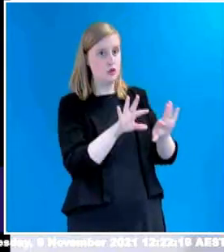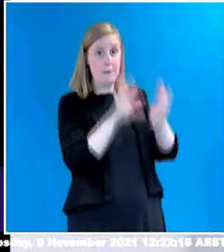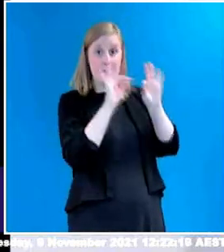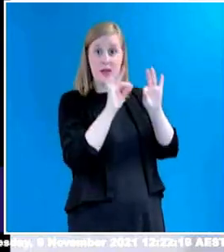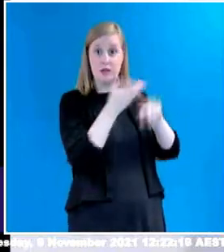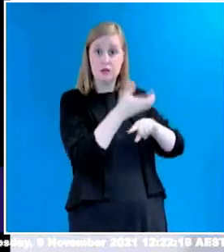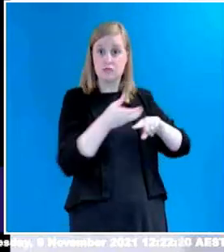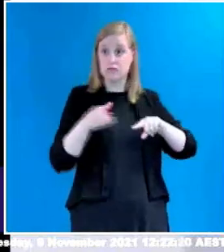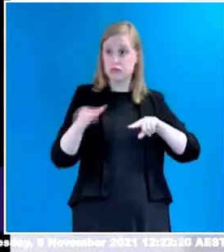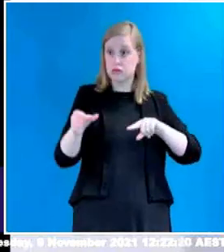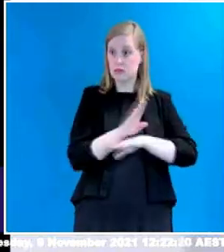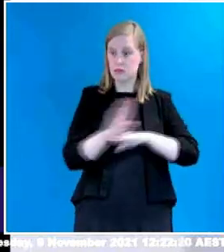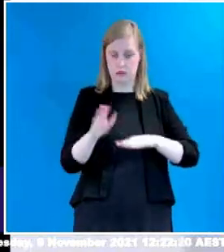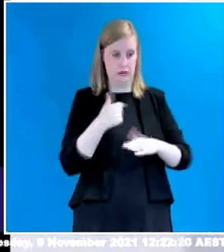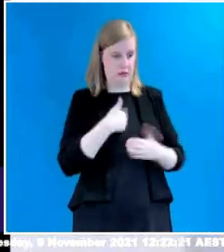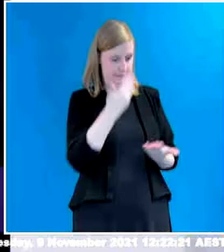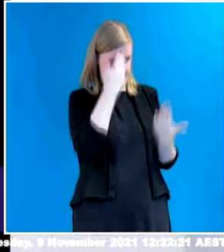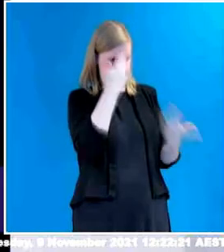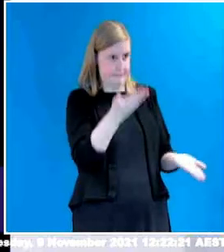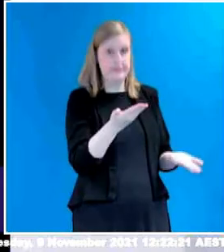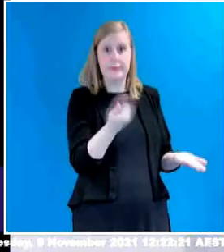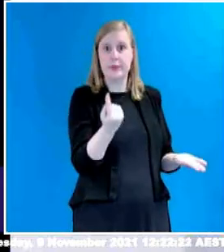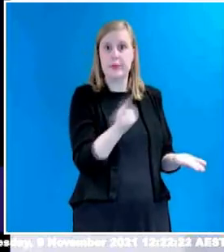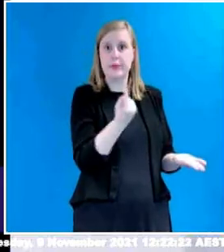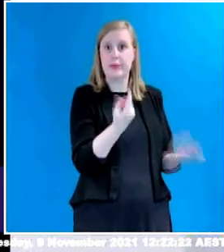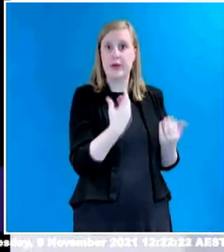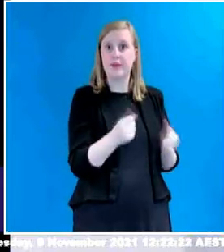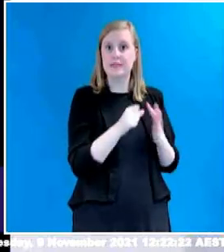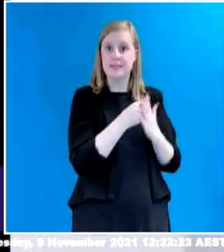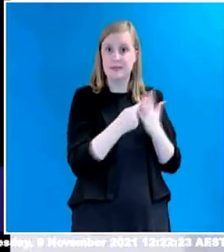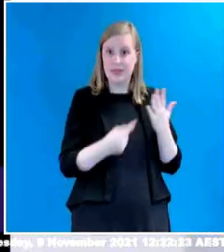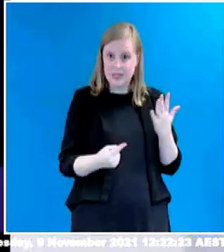So data collection, data disaggregation is not happening.